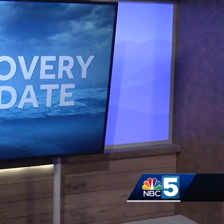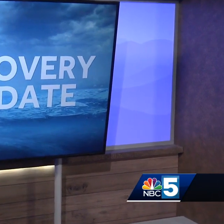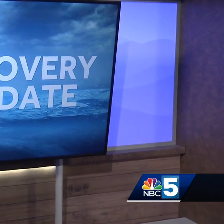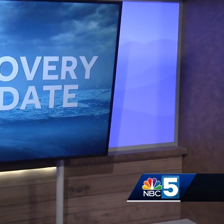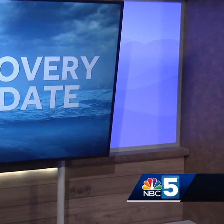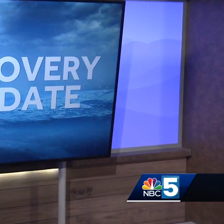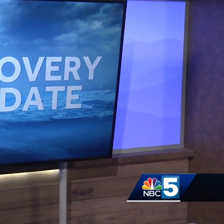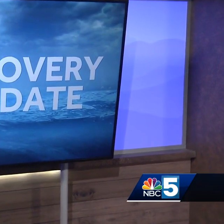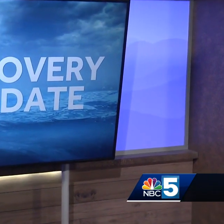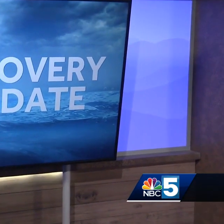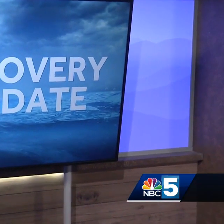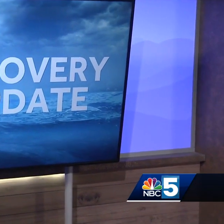SIX. I’M ALICE KANG.